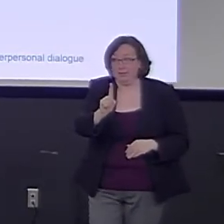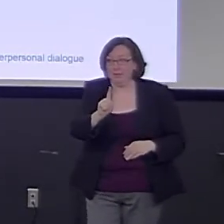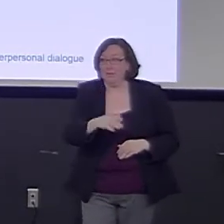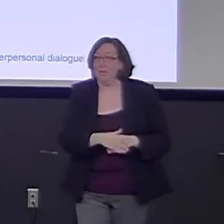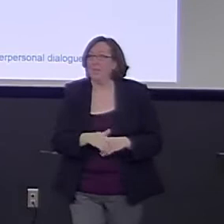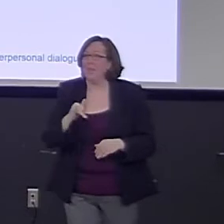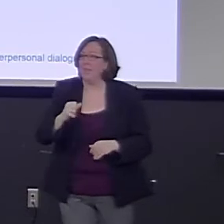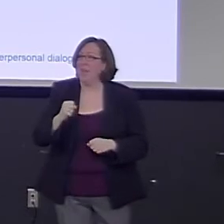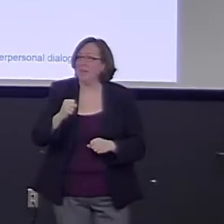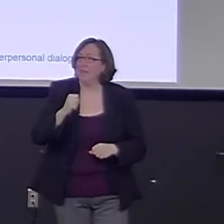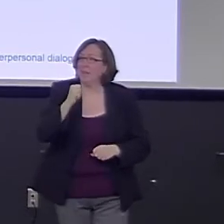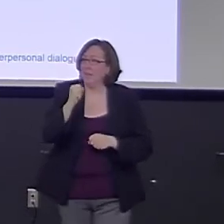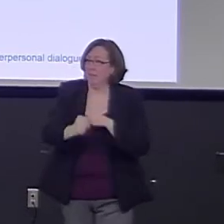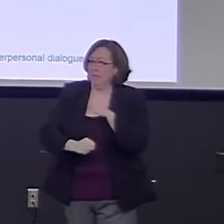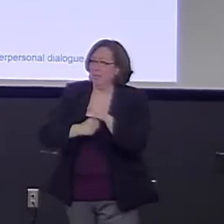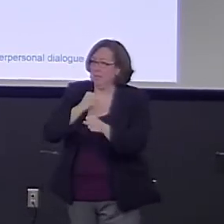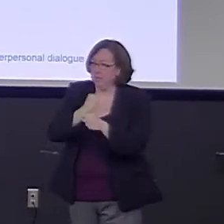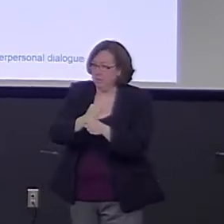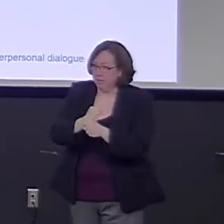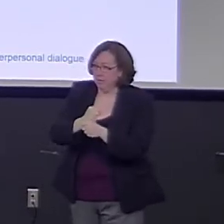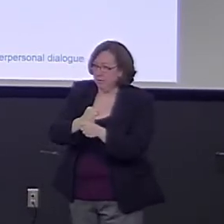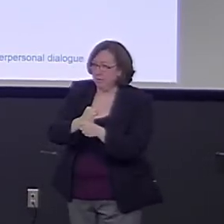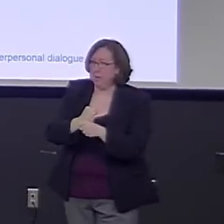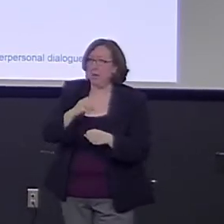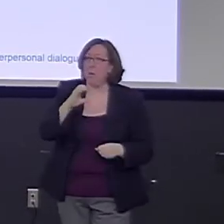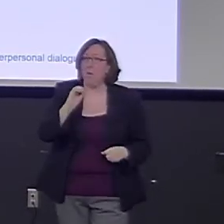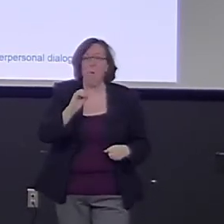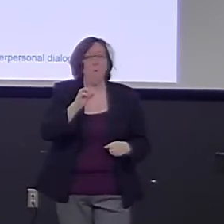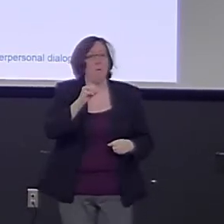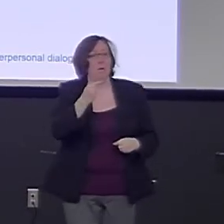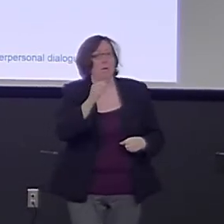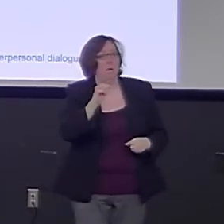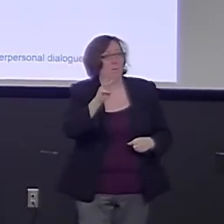published his seminal paper that documented the